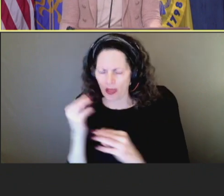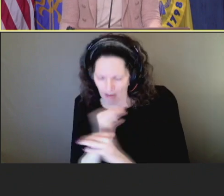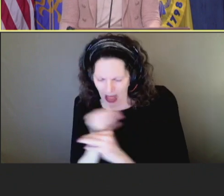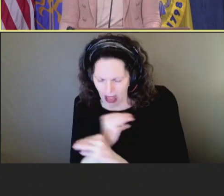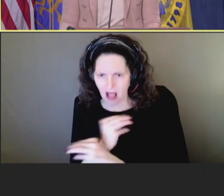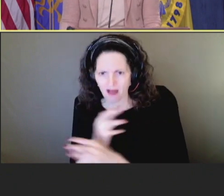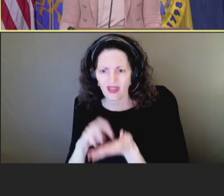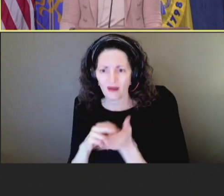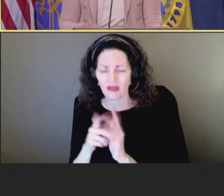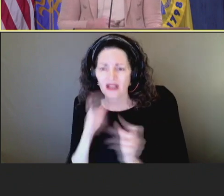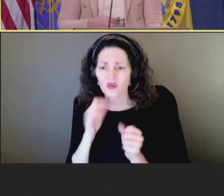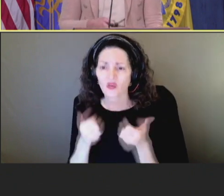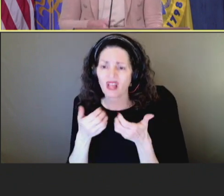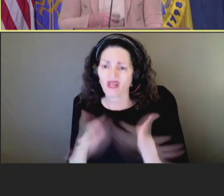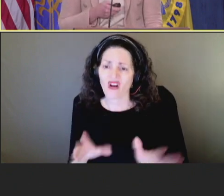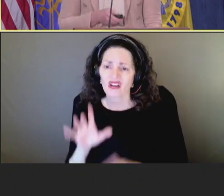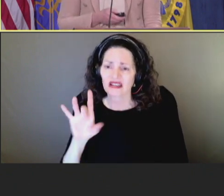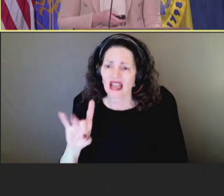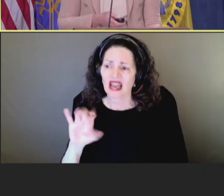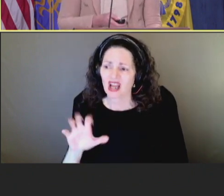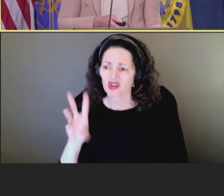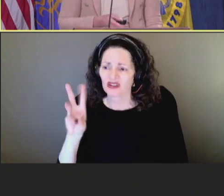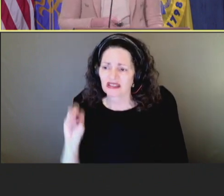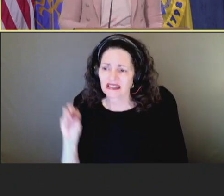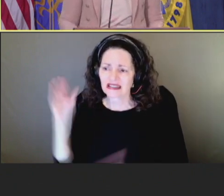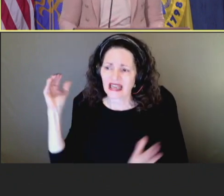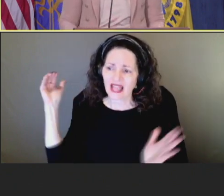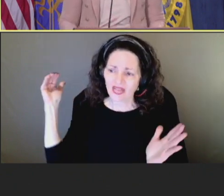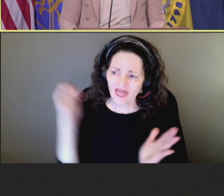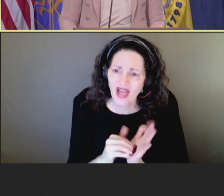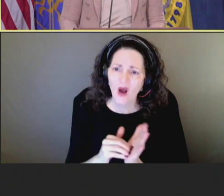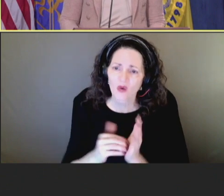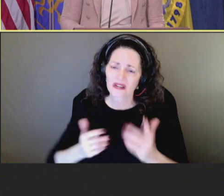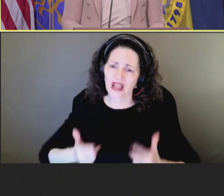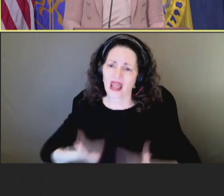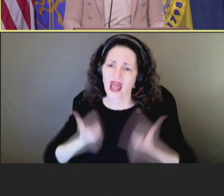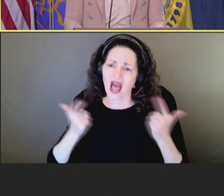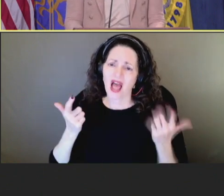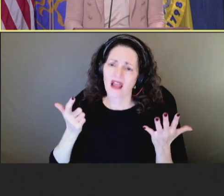breast cancer in that time. So, we could be saving those people. And then think about the impact in